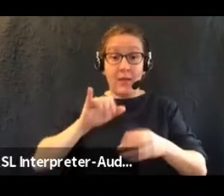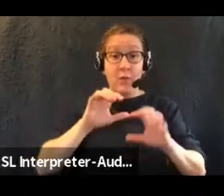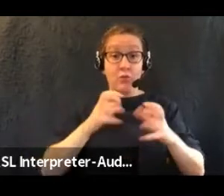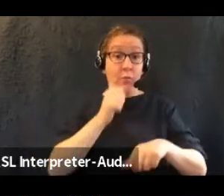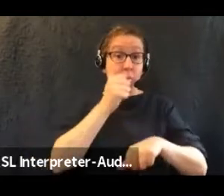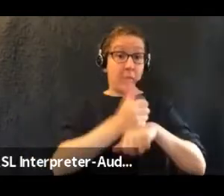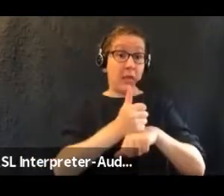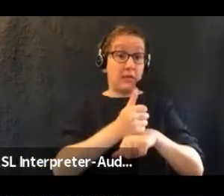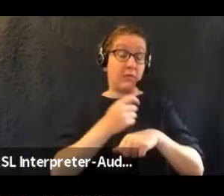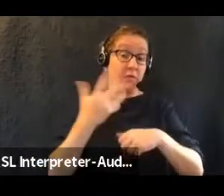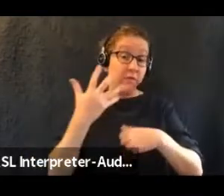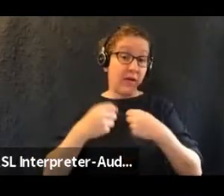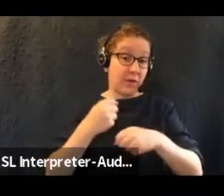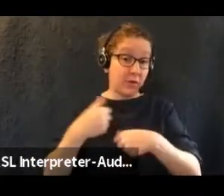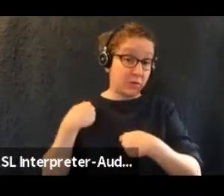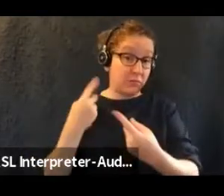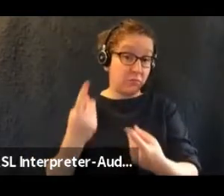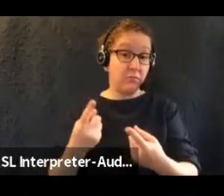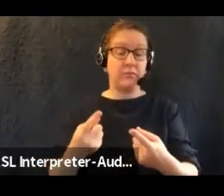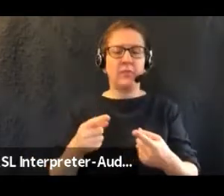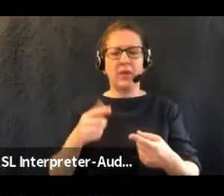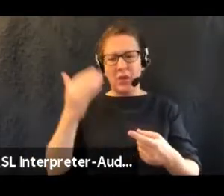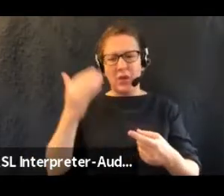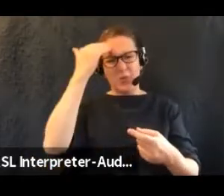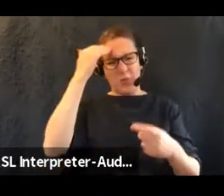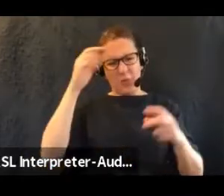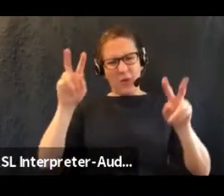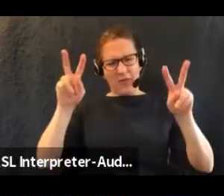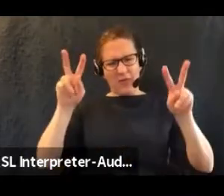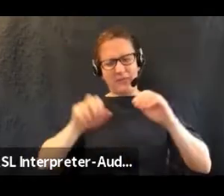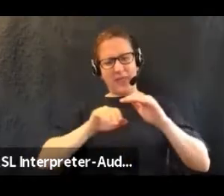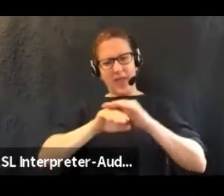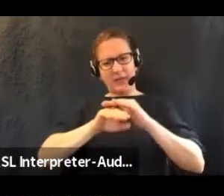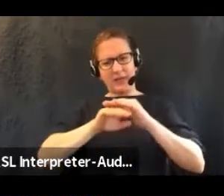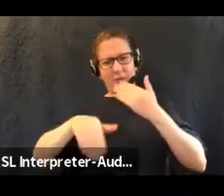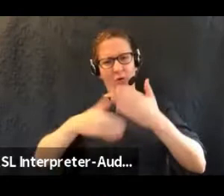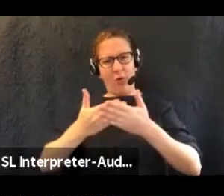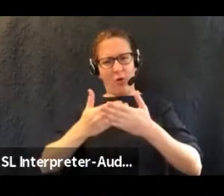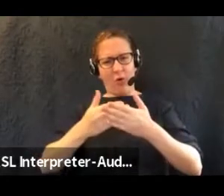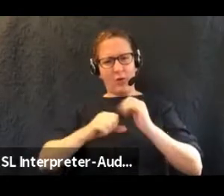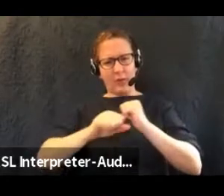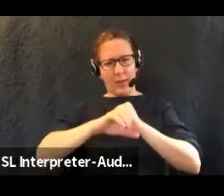I think all of you know that we did an Access for All campaign this year for ADA 30th as